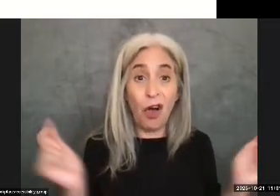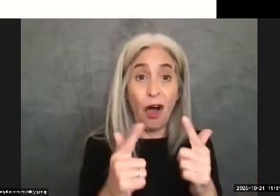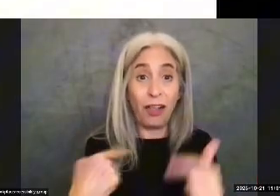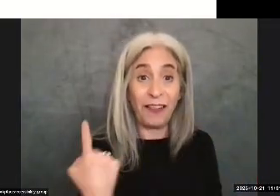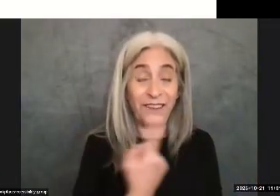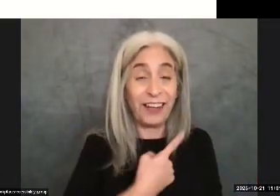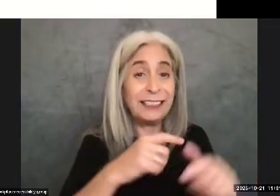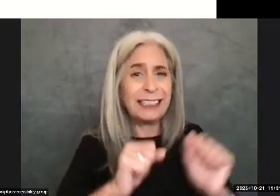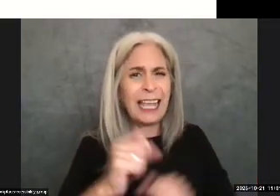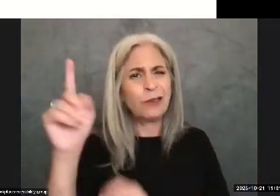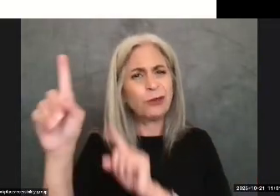Kathleen DeForest: All of us.